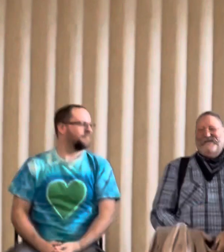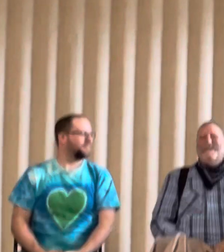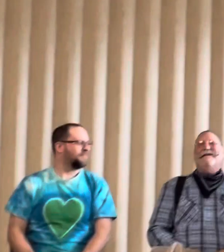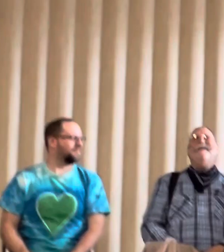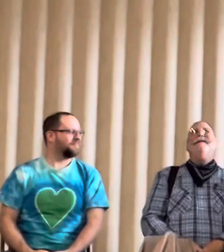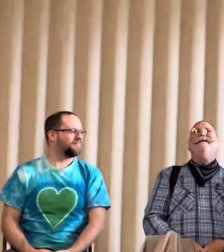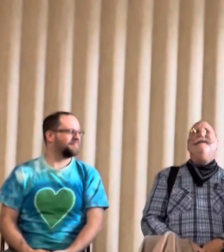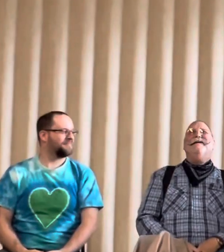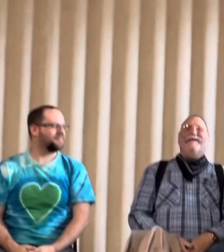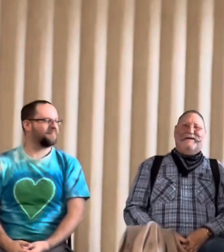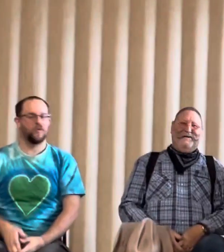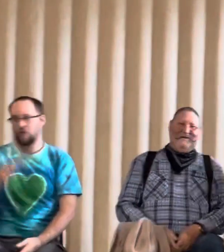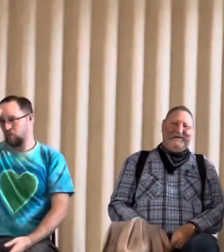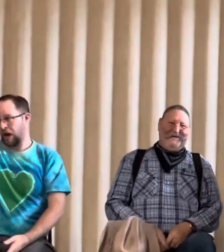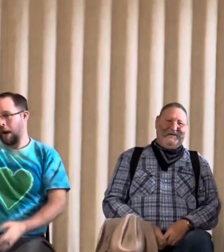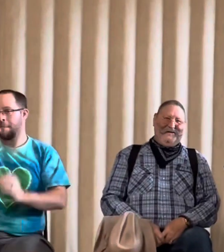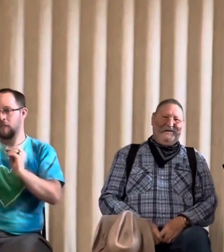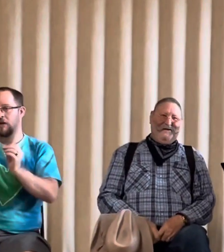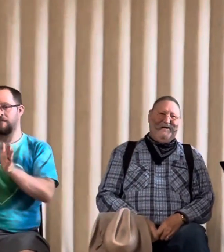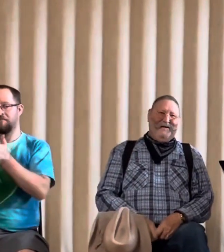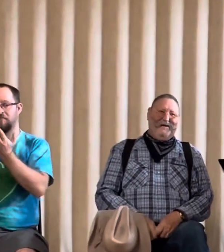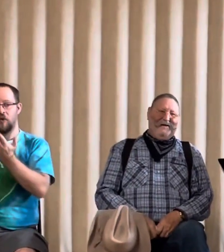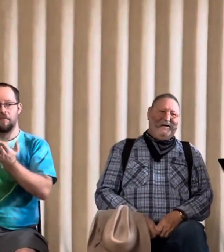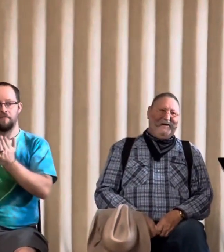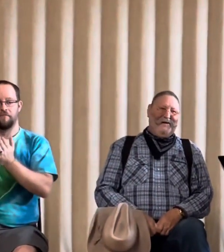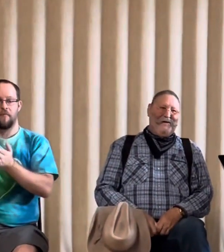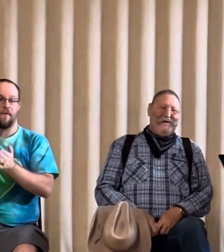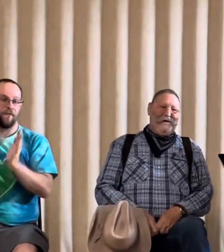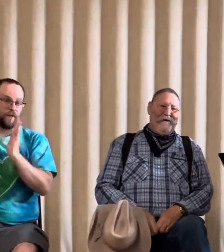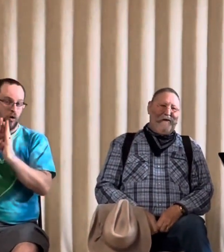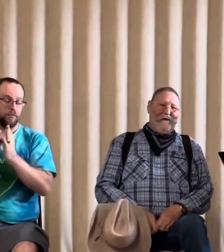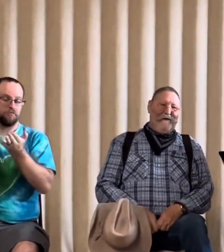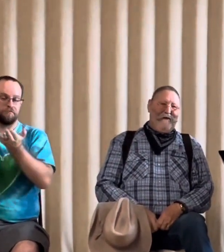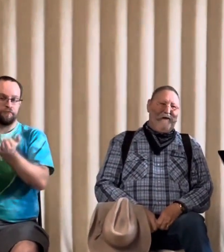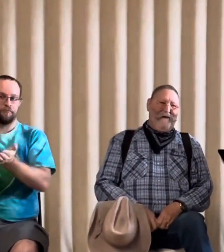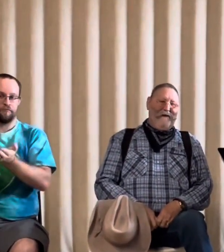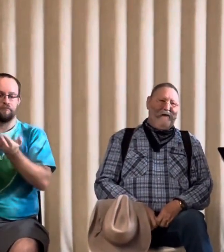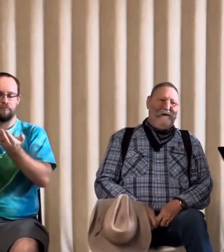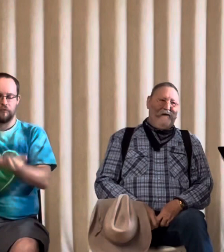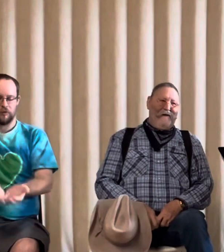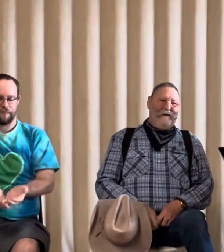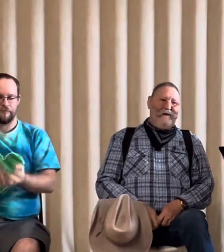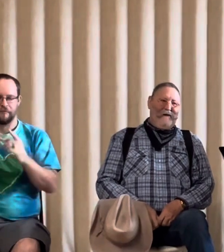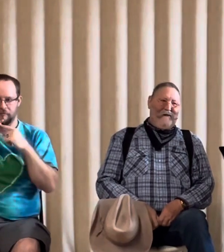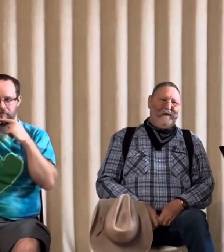Grandad puts down his photo album and smiles. I can see how much